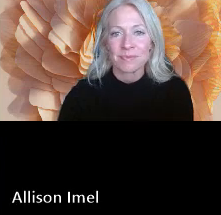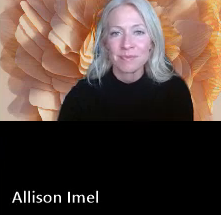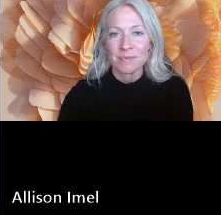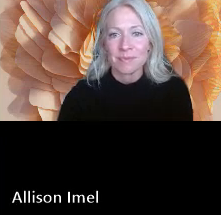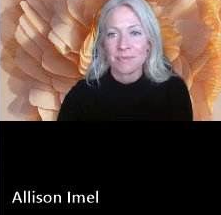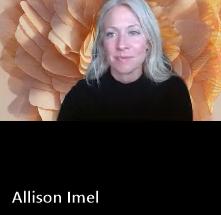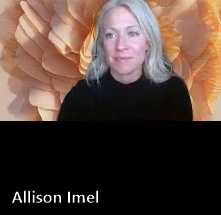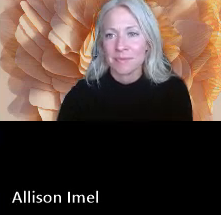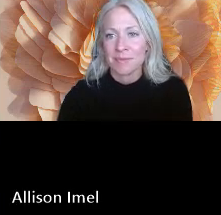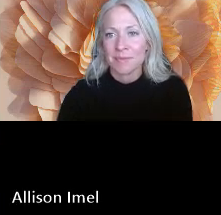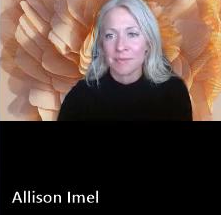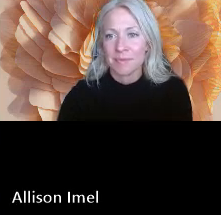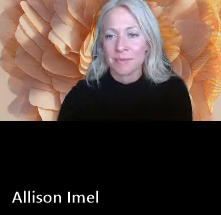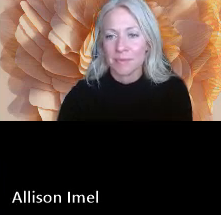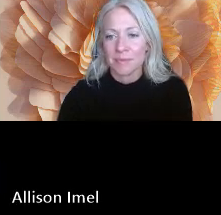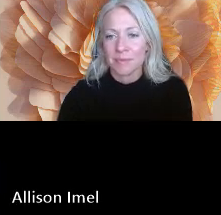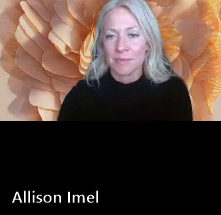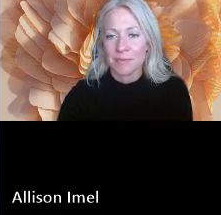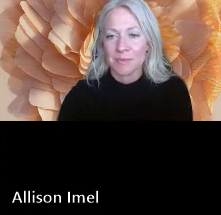You bet. Thanks again everyone. Take care.